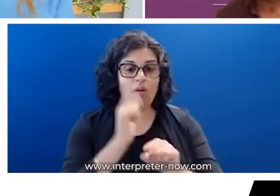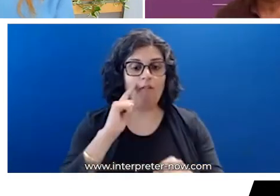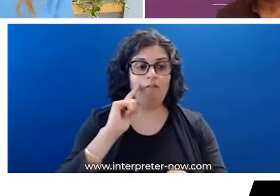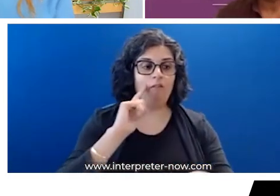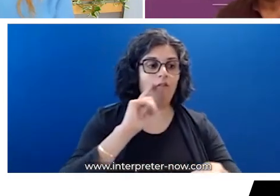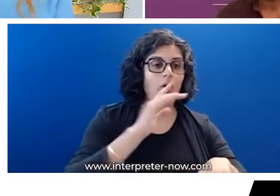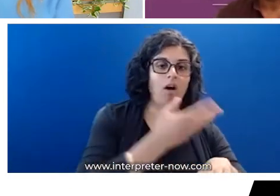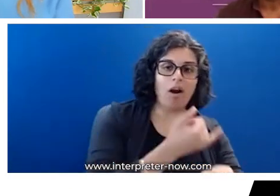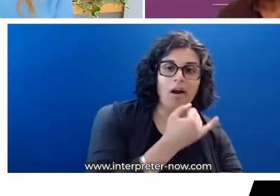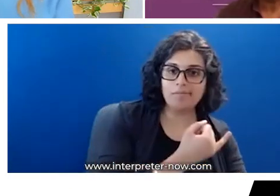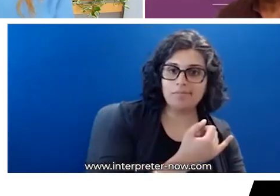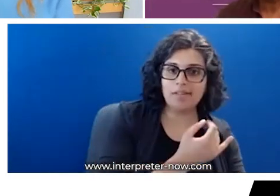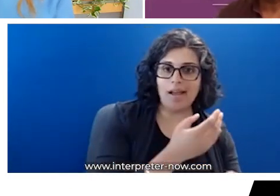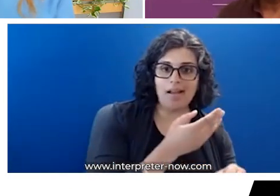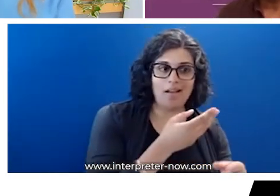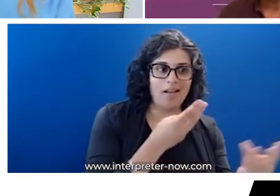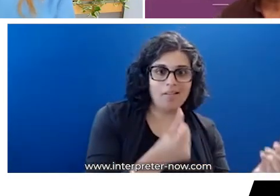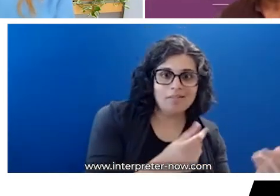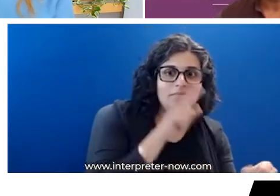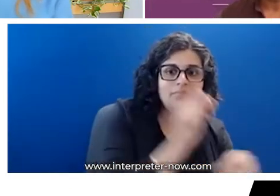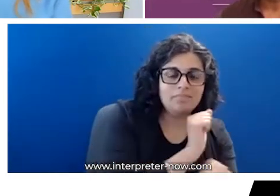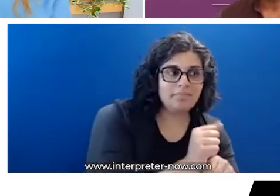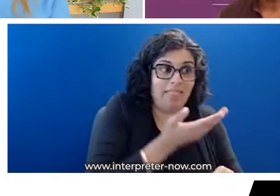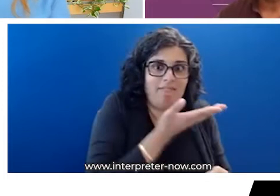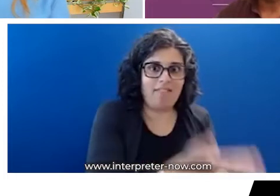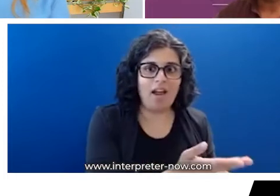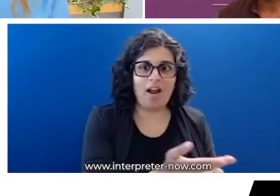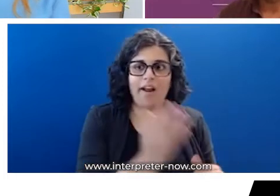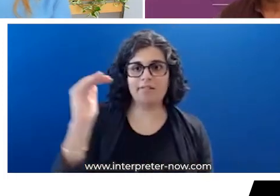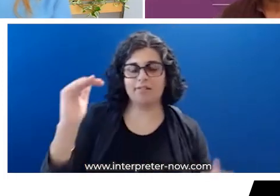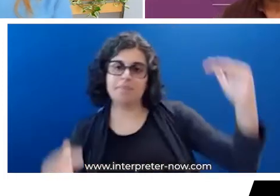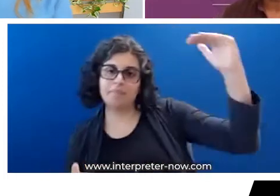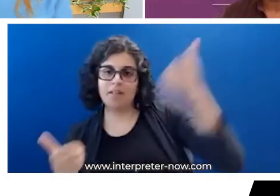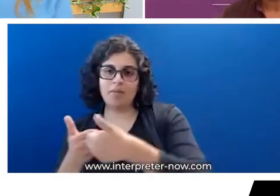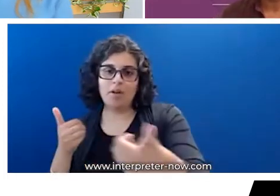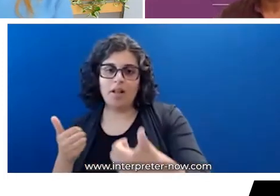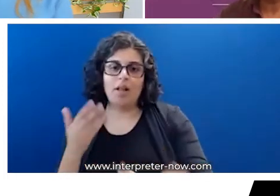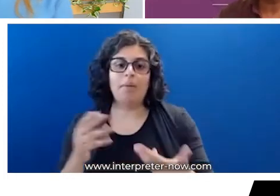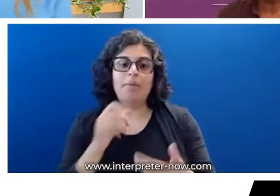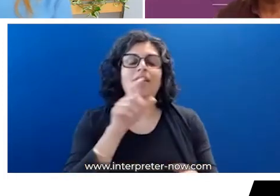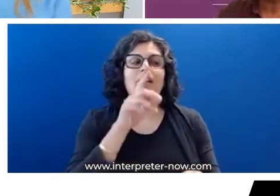than maybe those remote employees. Maybe not taking into account some of the objective performance metrics, you know.